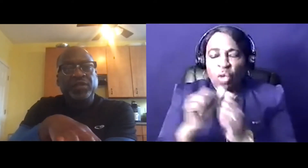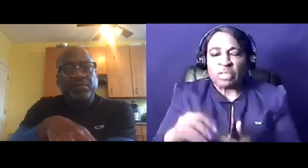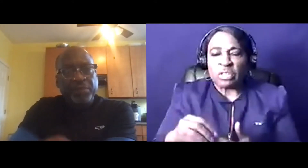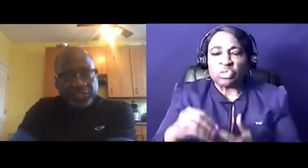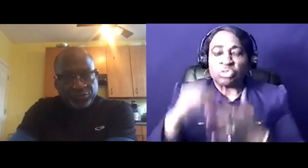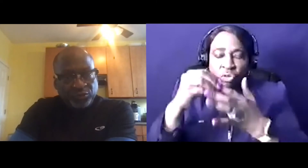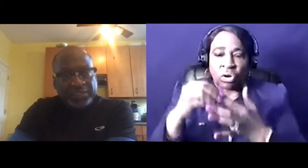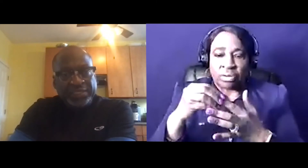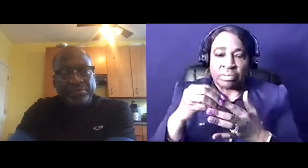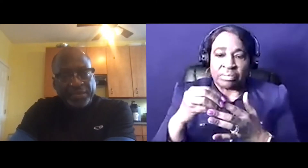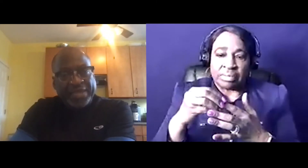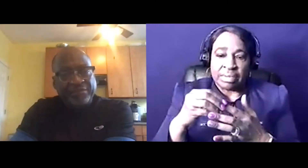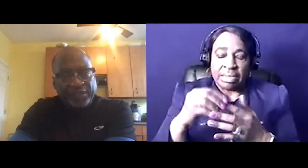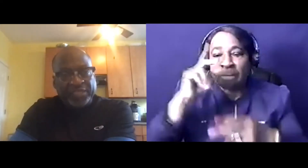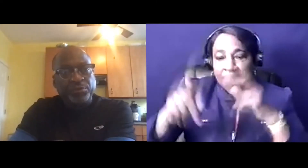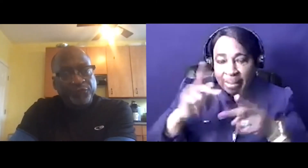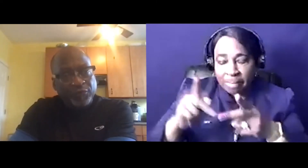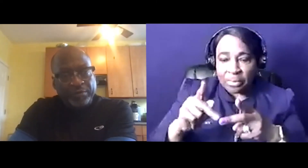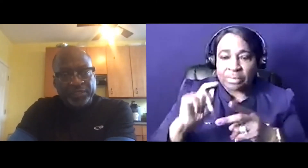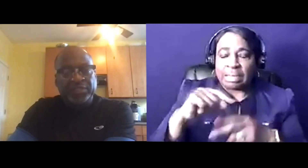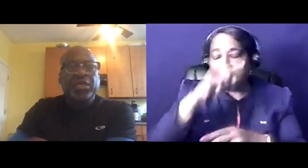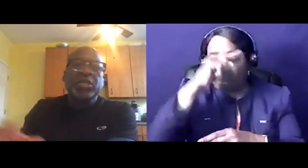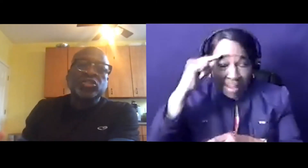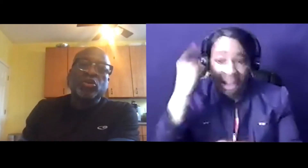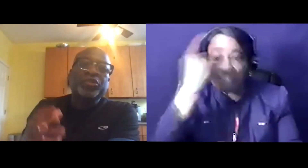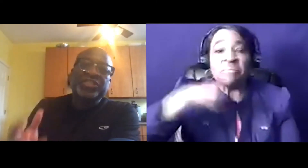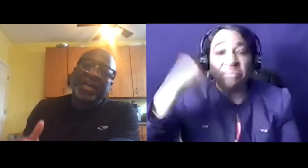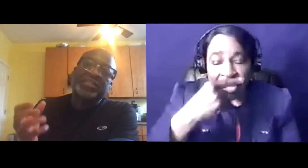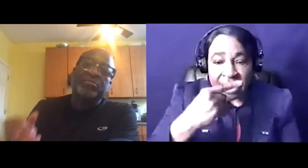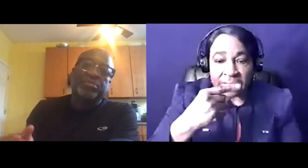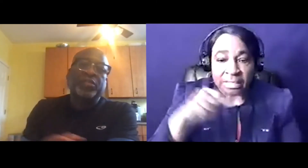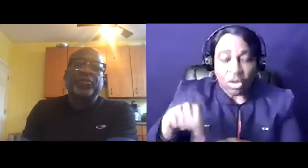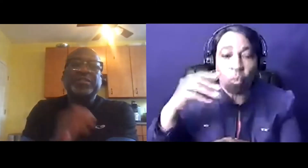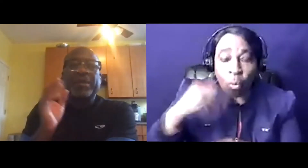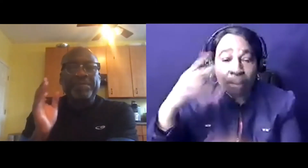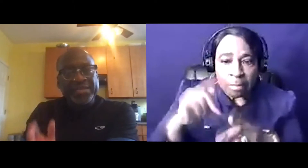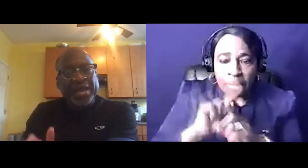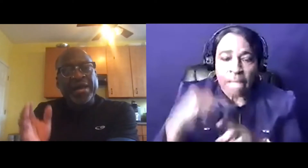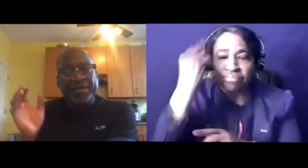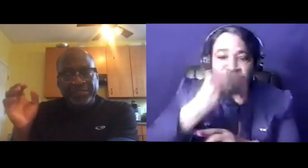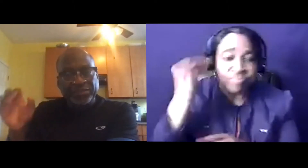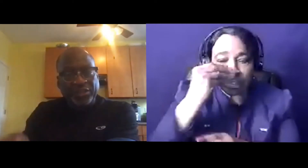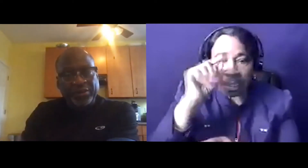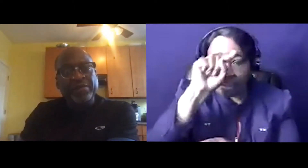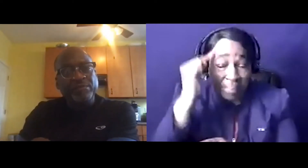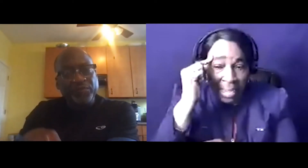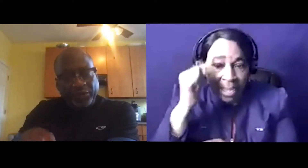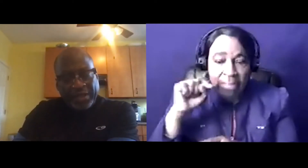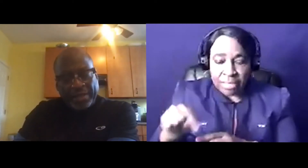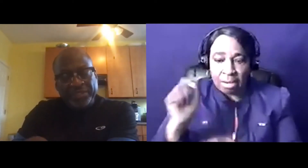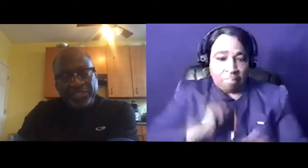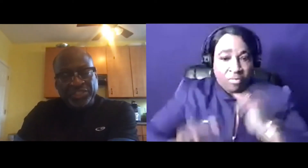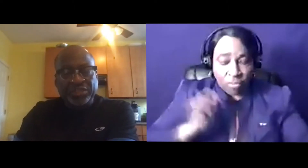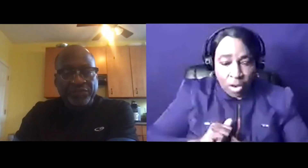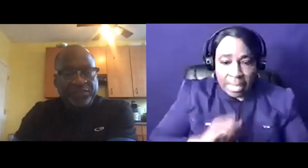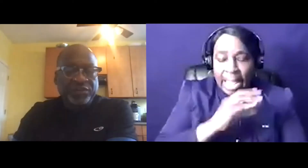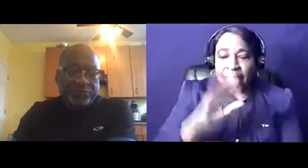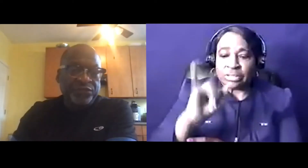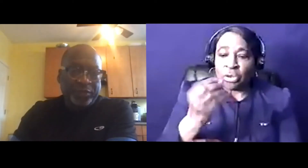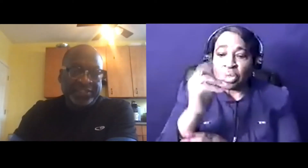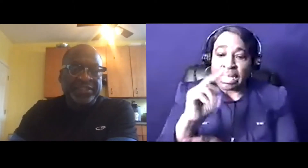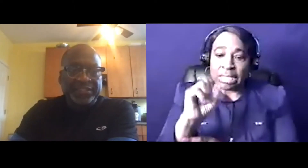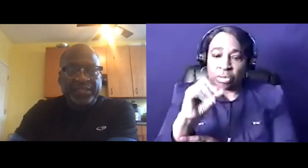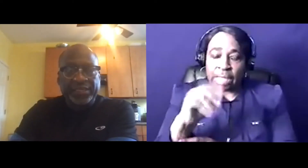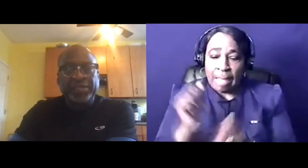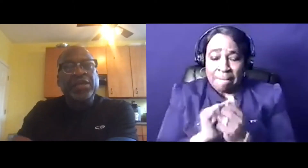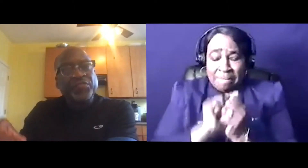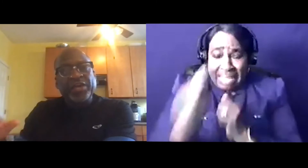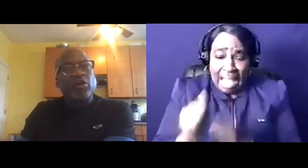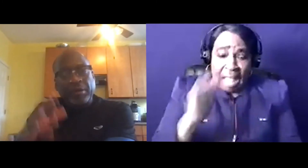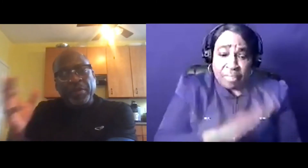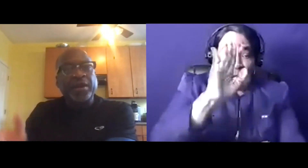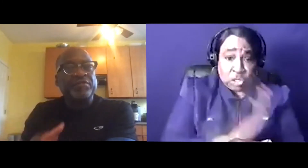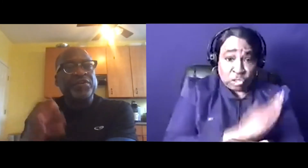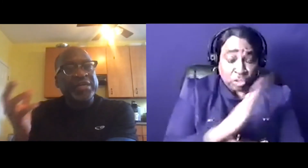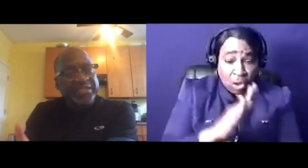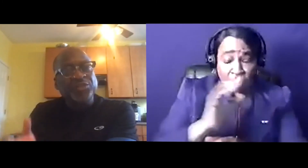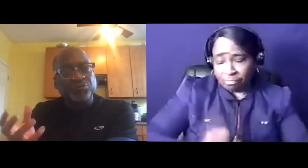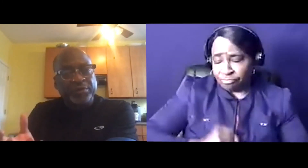minstrelsy and Blackface performance. So the Johnson brothers--beyond their come their composition of "Lift Every Voice and Sing"--they are part of a conundrum